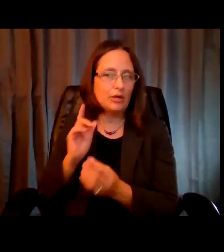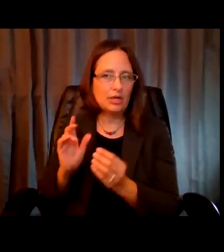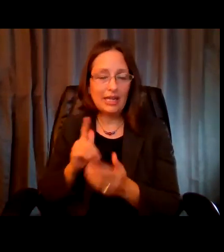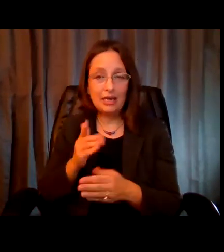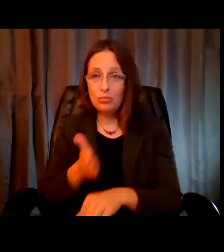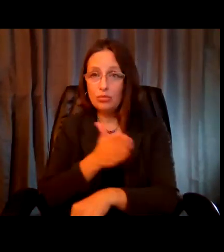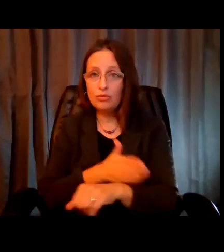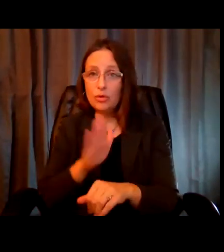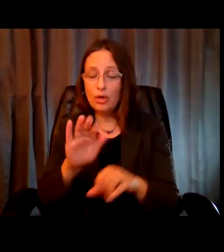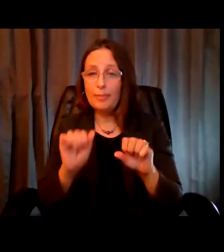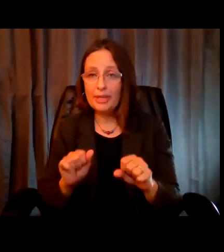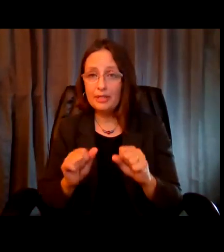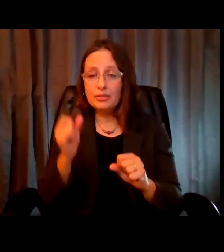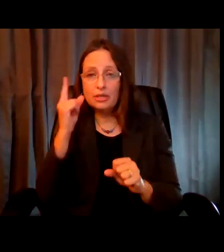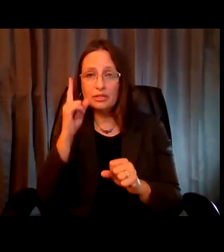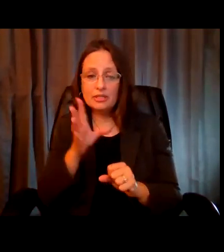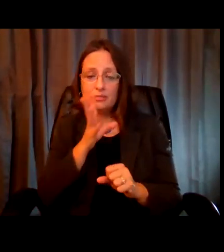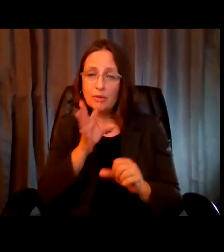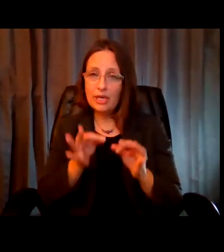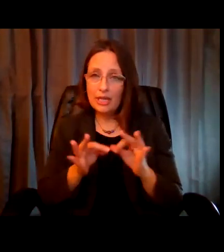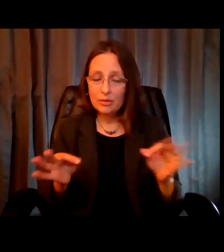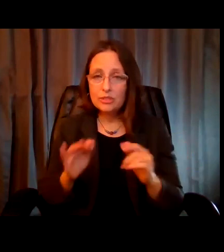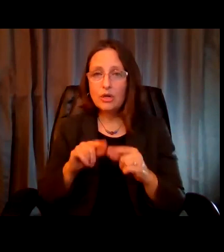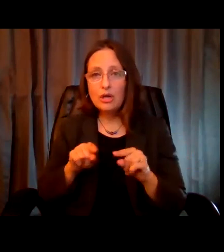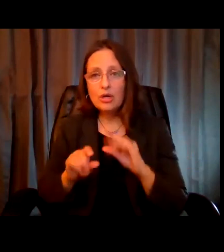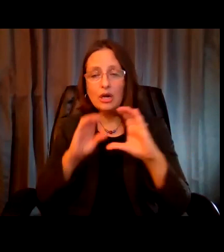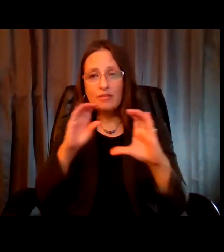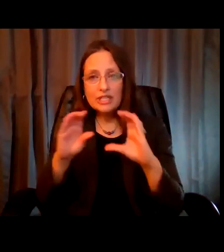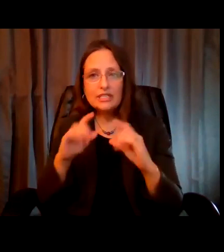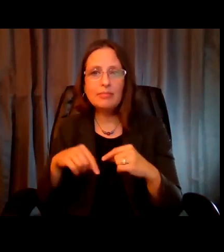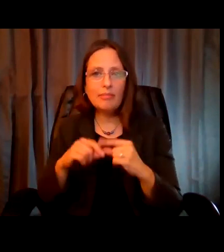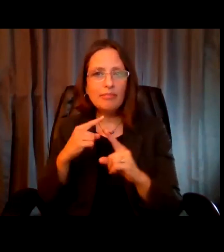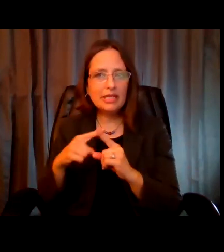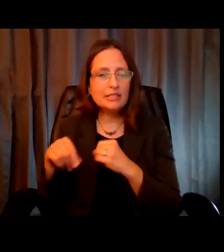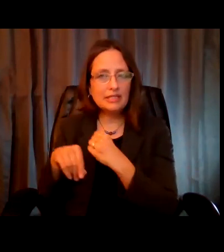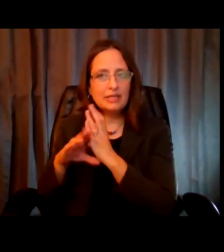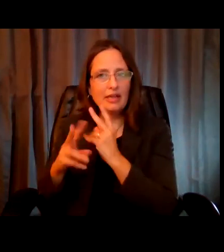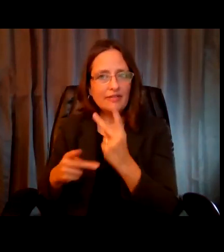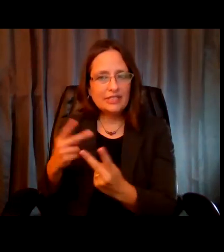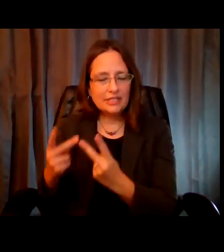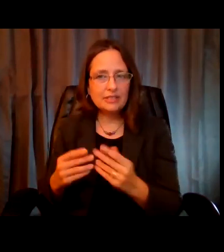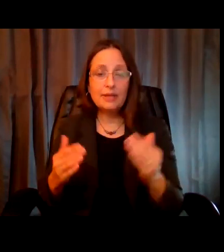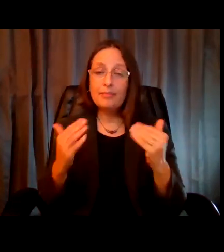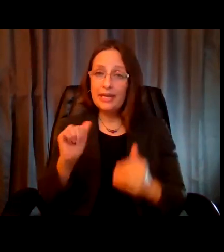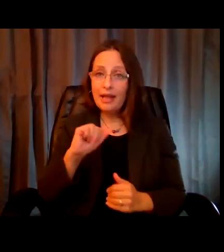by phone, explained my hearing Los Angeles. I said I was concerned about not hearing well. That